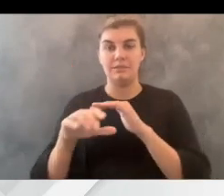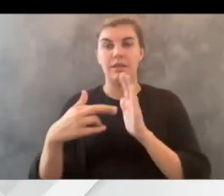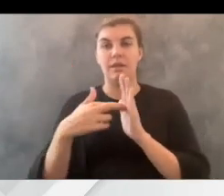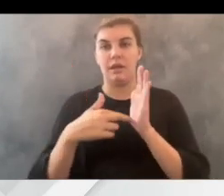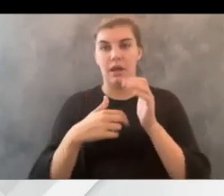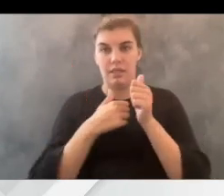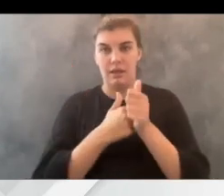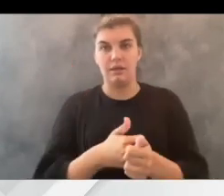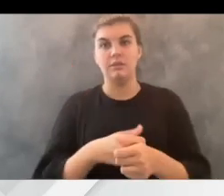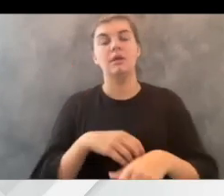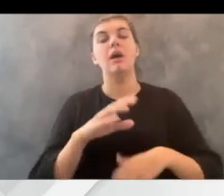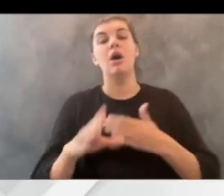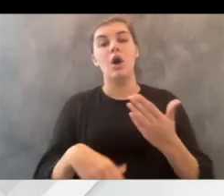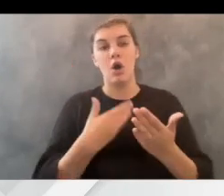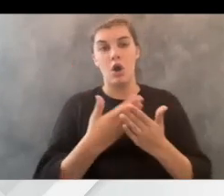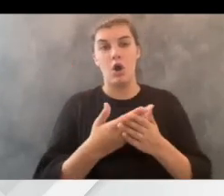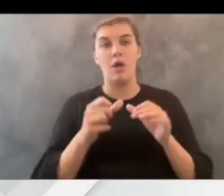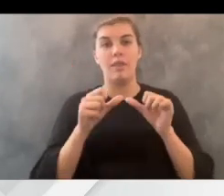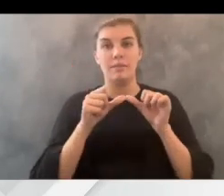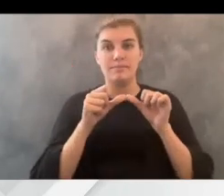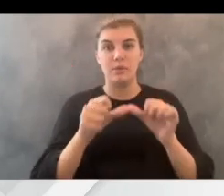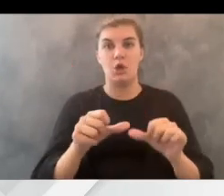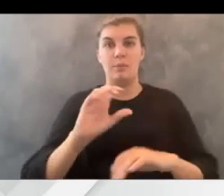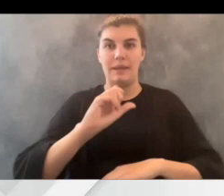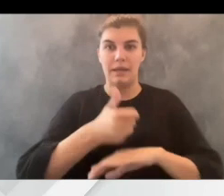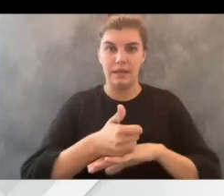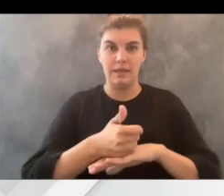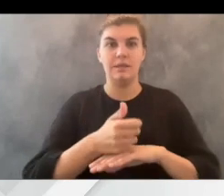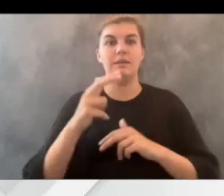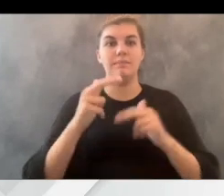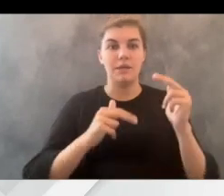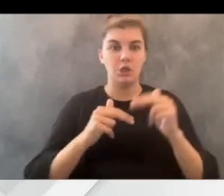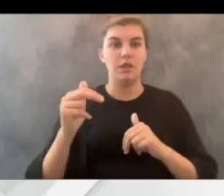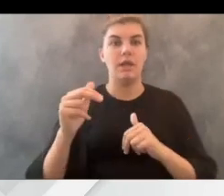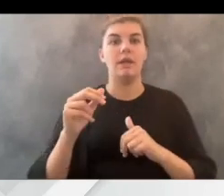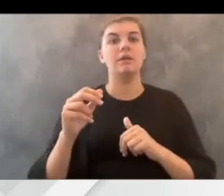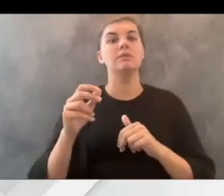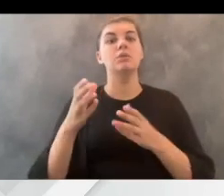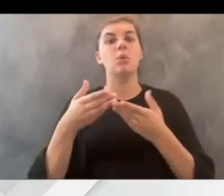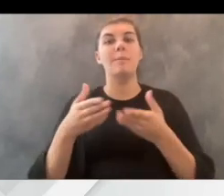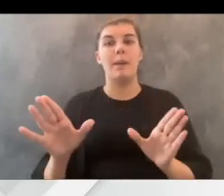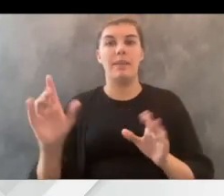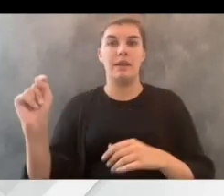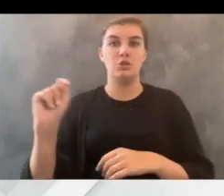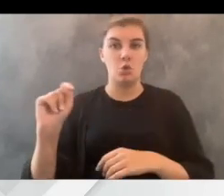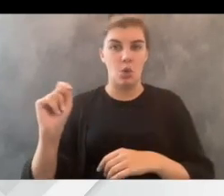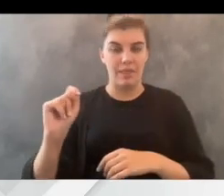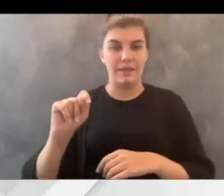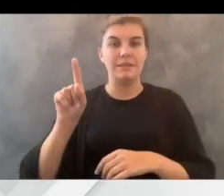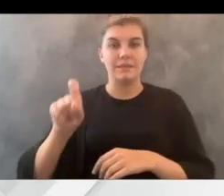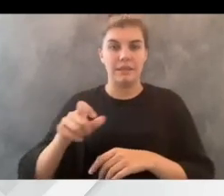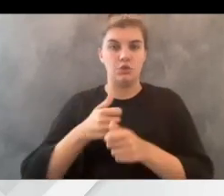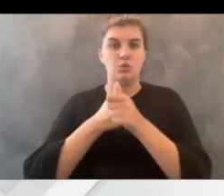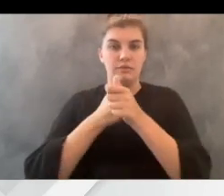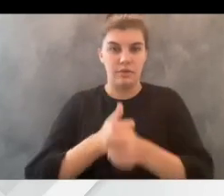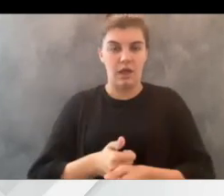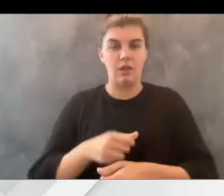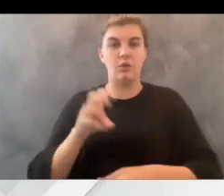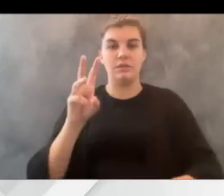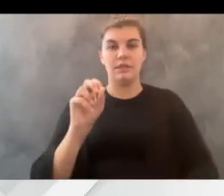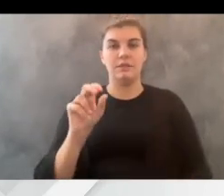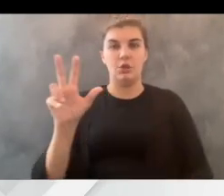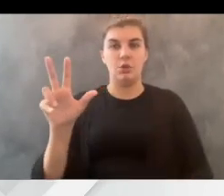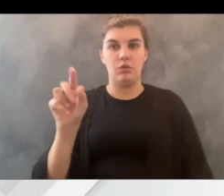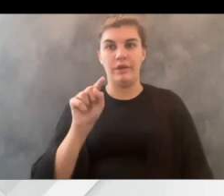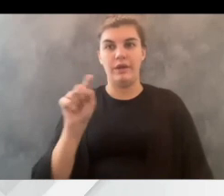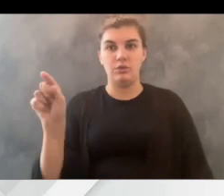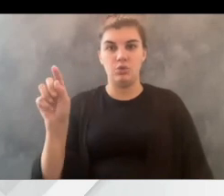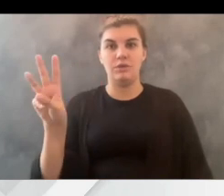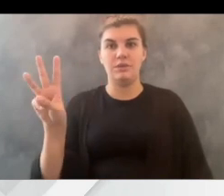All permanent public street toilets must comply with sections 603 through 610.